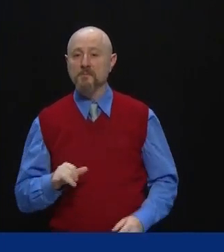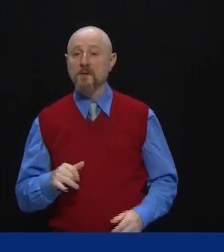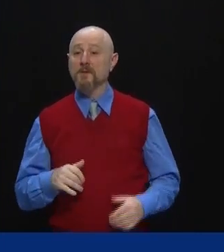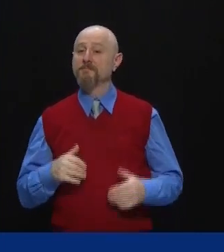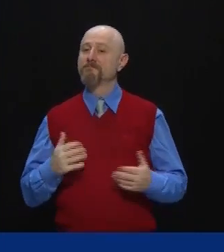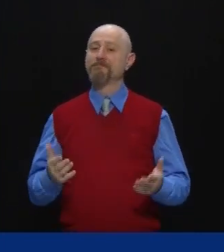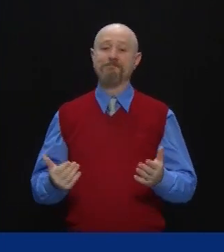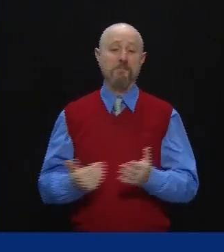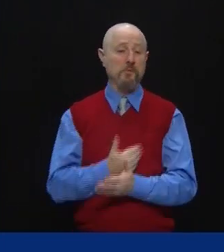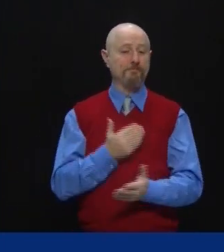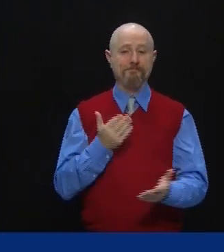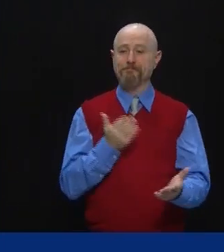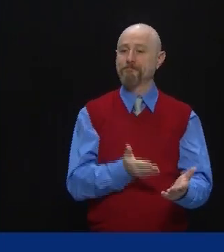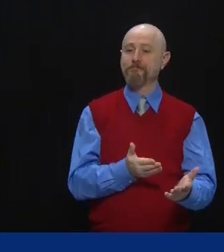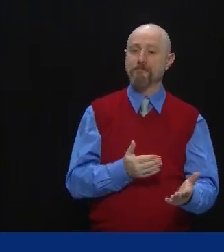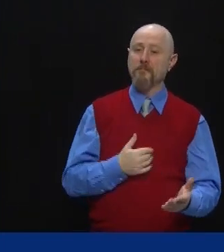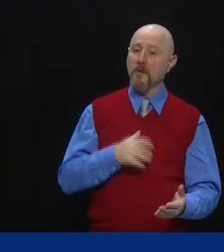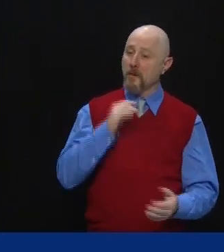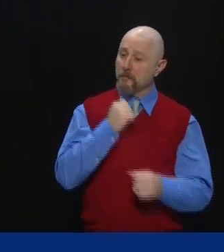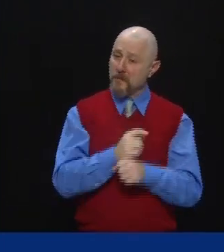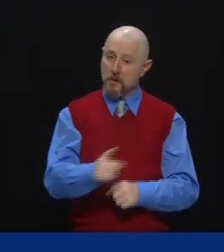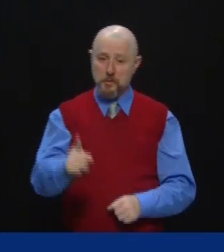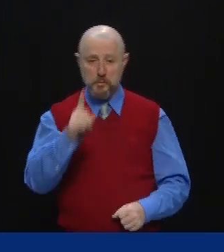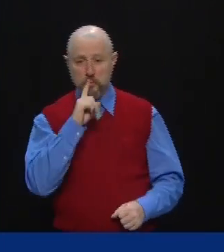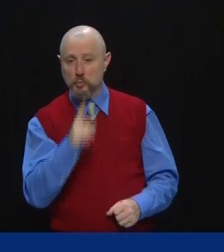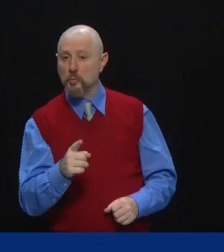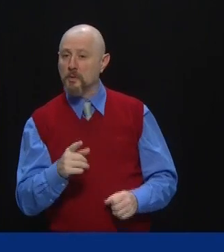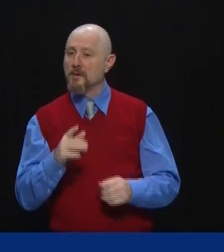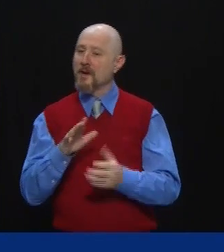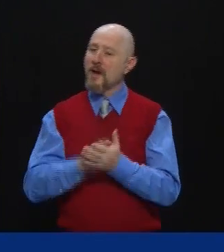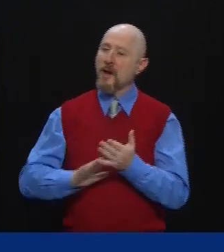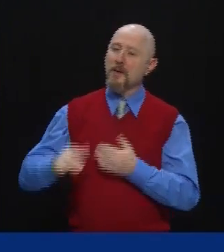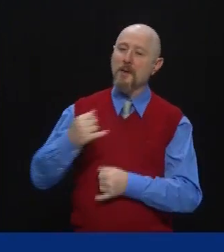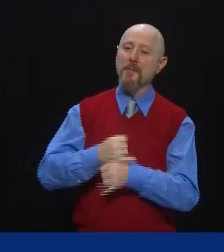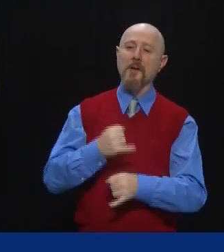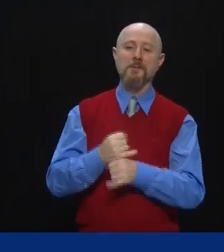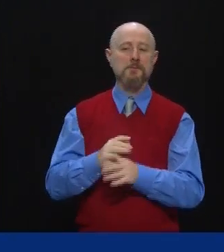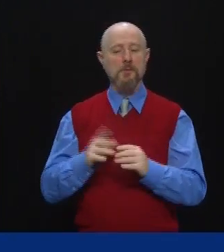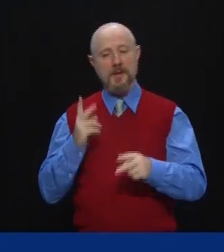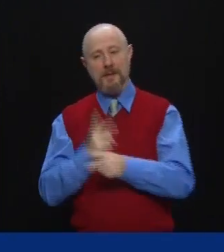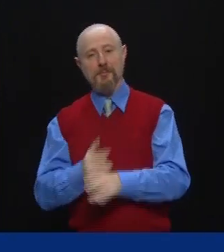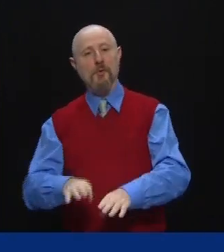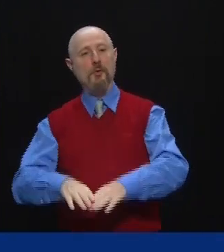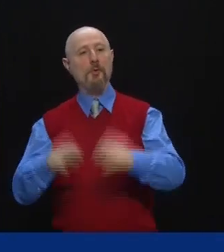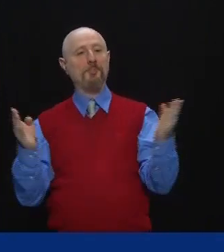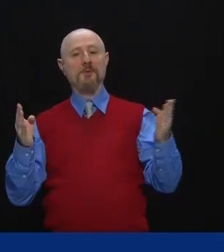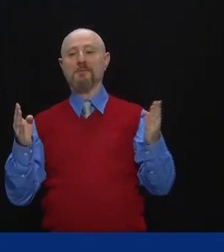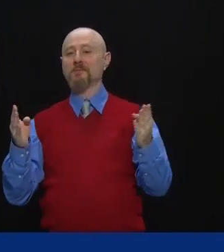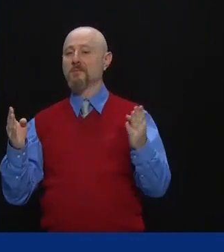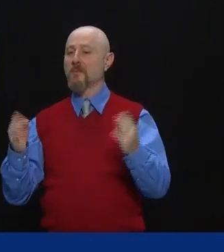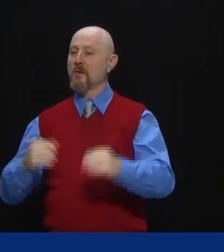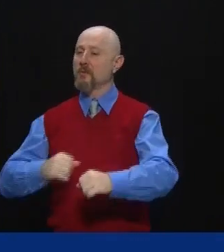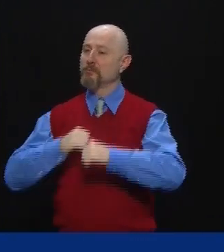ADDING FACULTY TO THE LIST OF INDIVIDUALS WHO NEED TO BE VACCINATED. THIS IS HOW WE'LL ENSURE THESE CAMPUSES STAY OPEN.